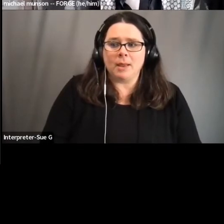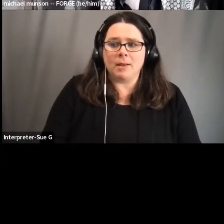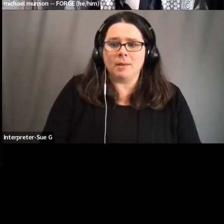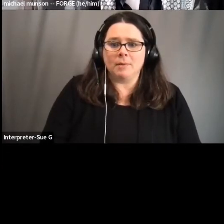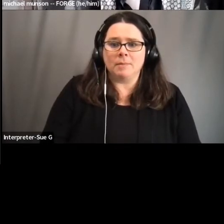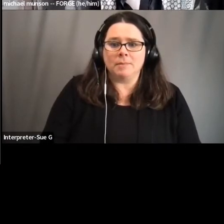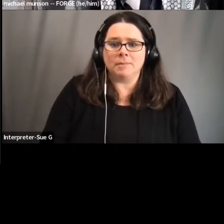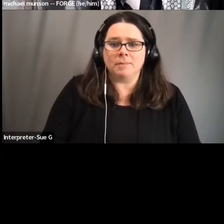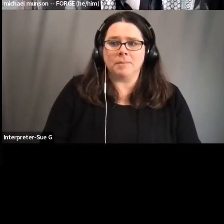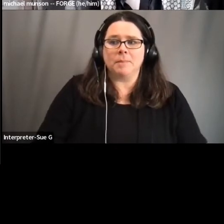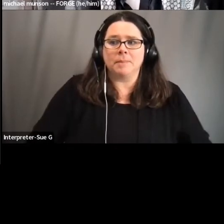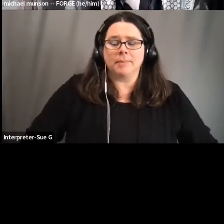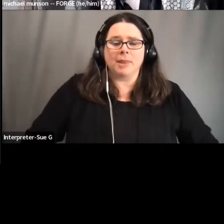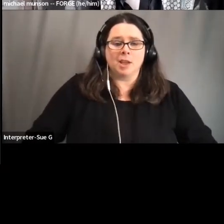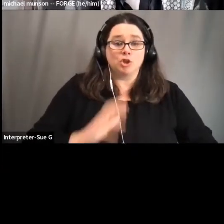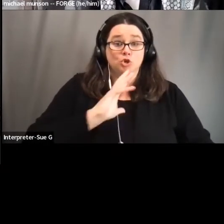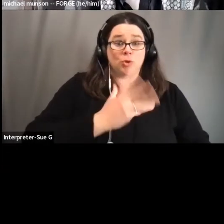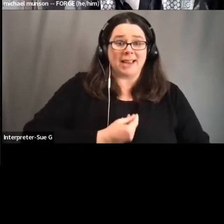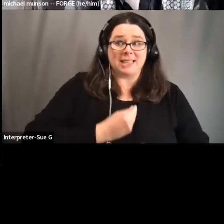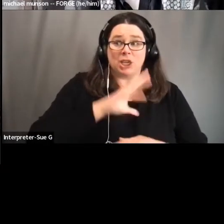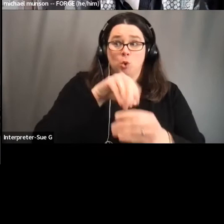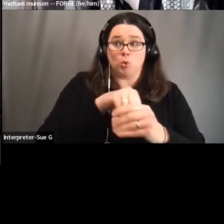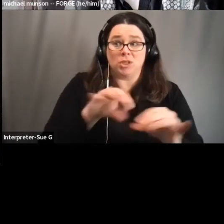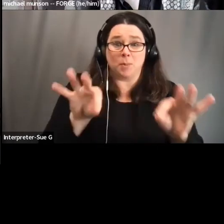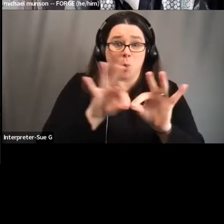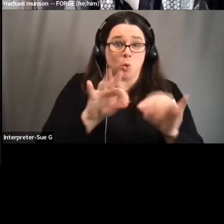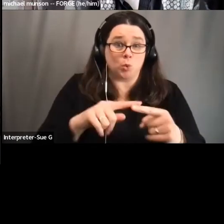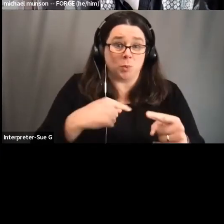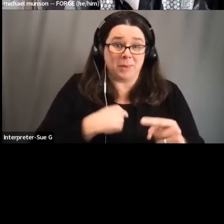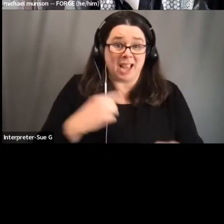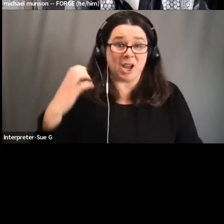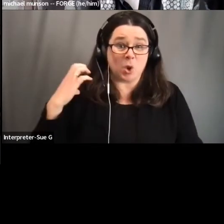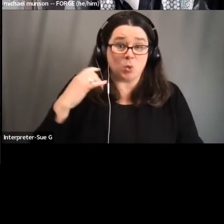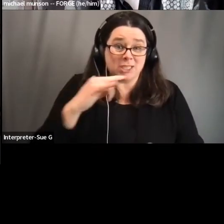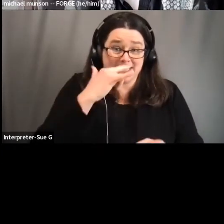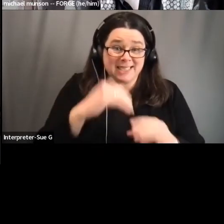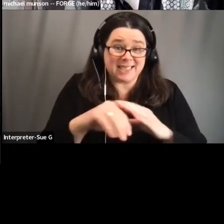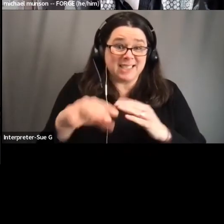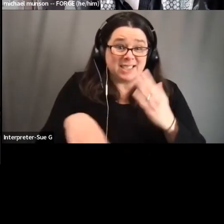Trans inclusion is important to me. I coach kids in soccer that are genderfluid and nonbinary.